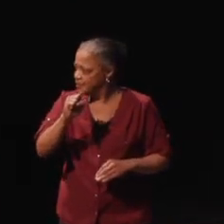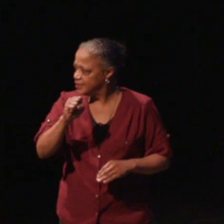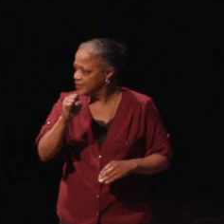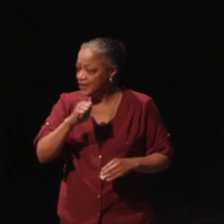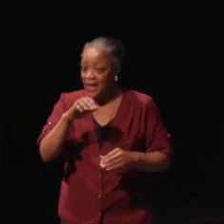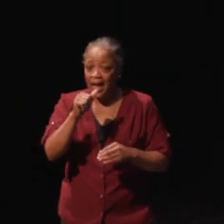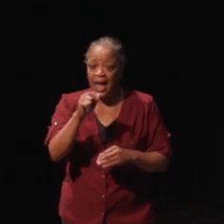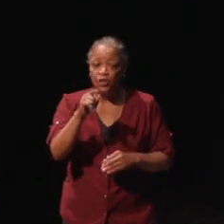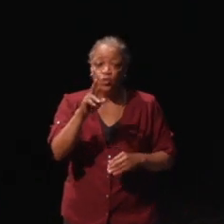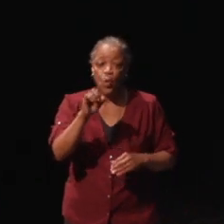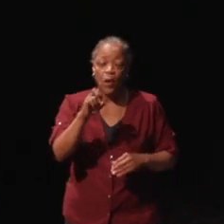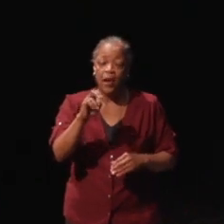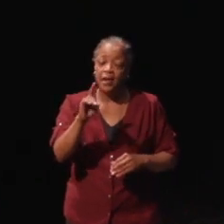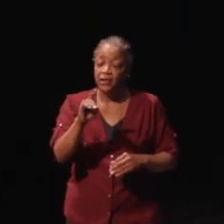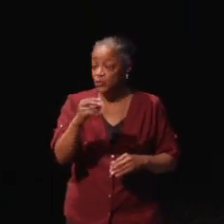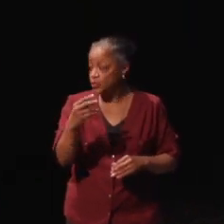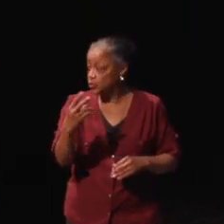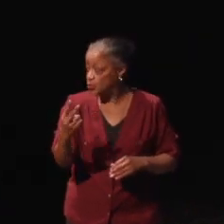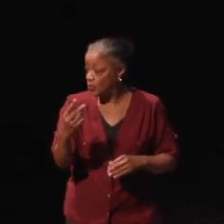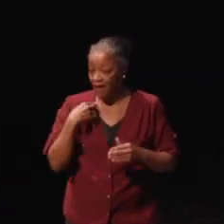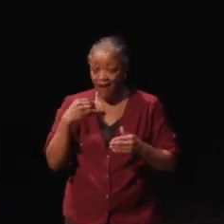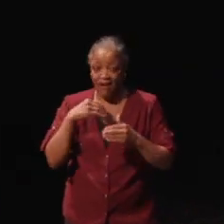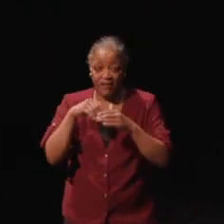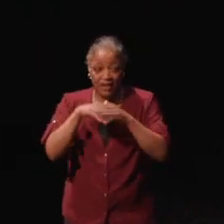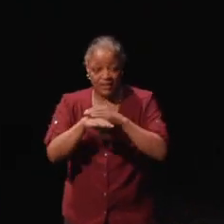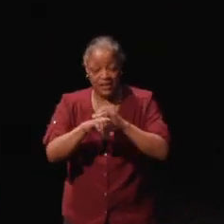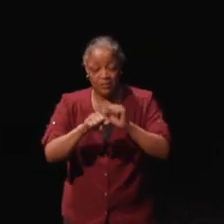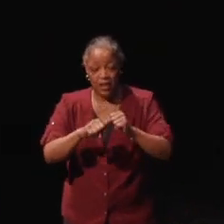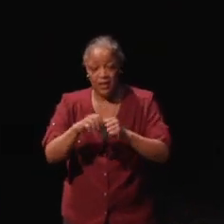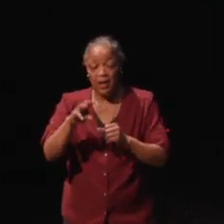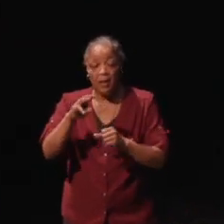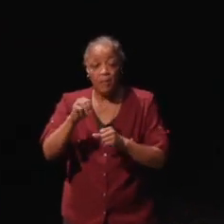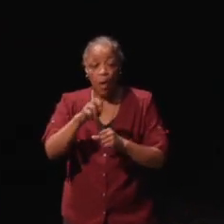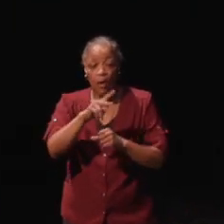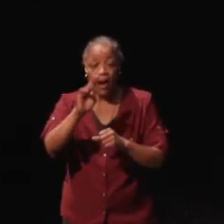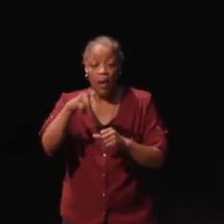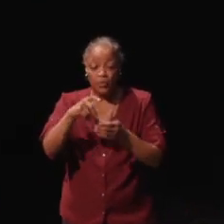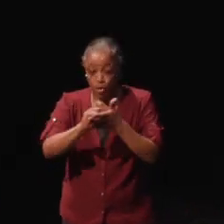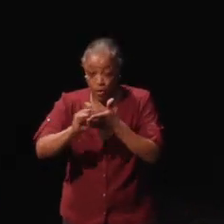Android too they have accessibility markup hence we could write names into it.